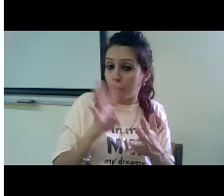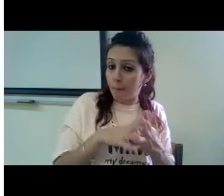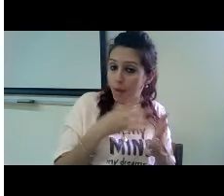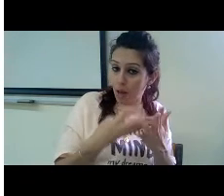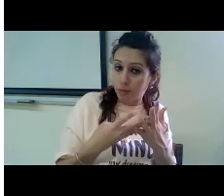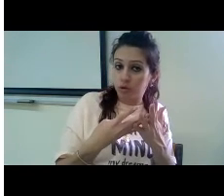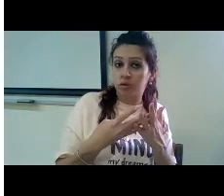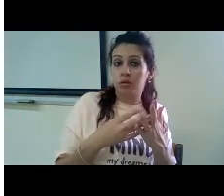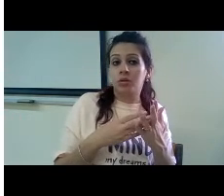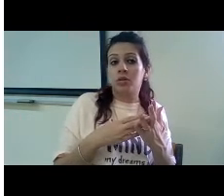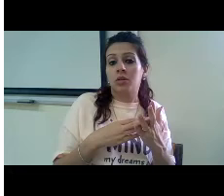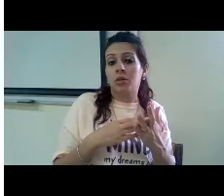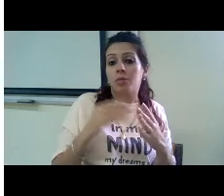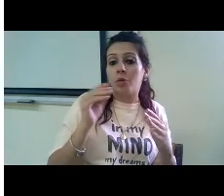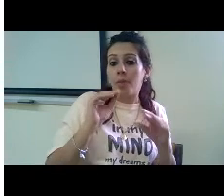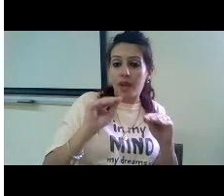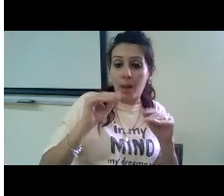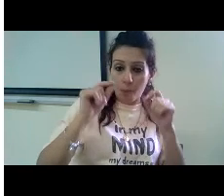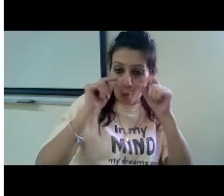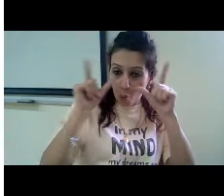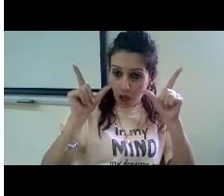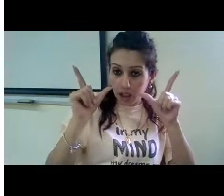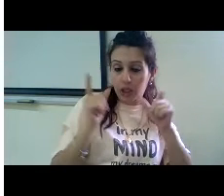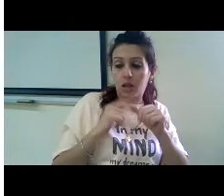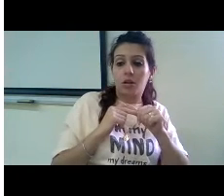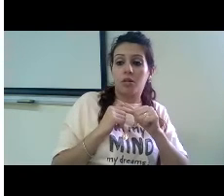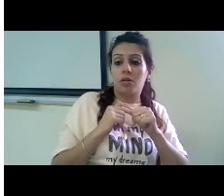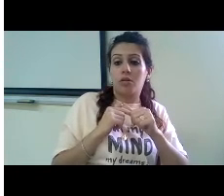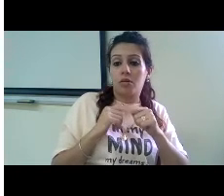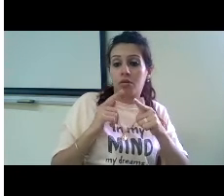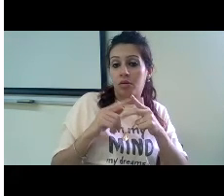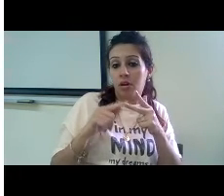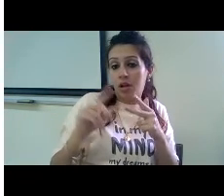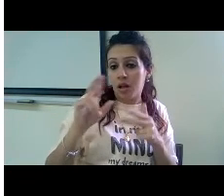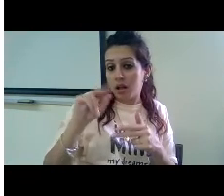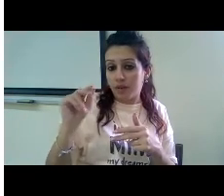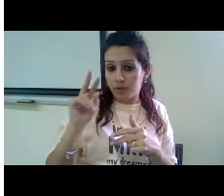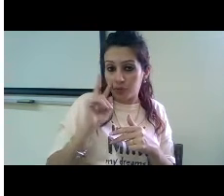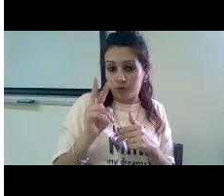So but however, in this cause, one thing is certain.